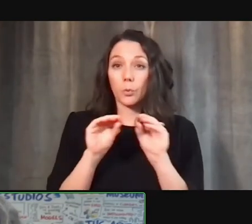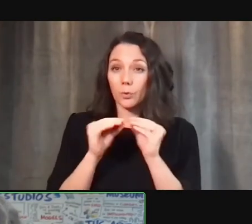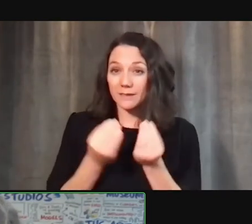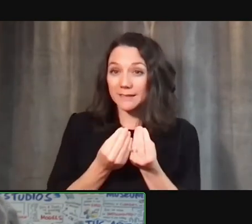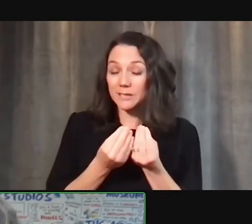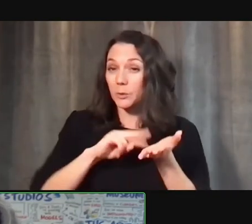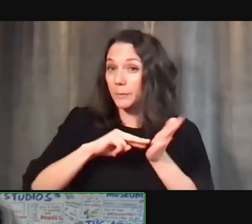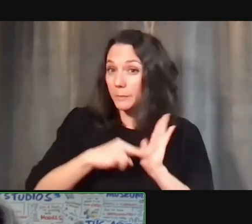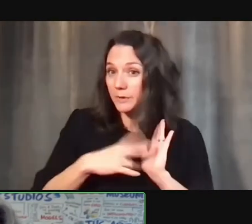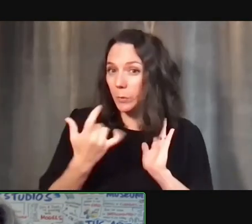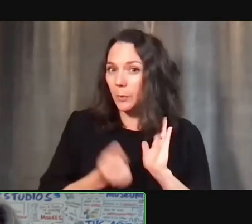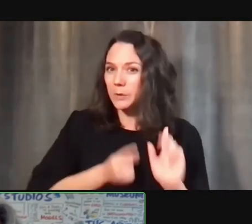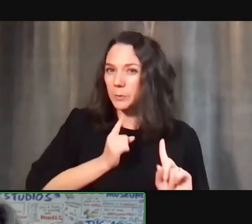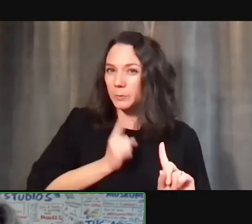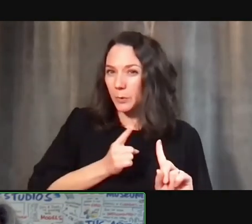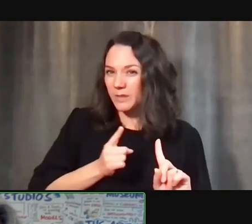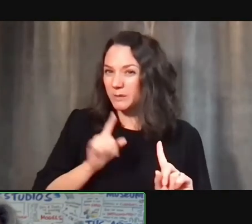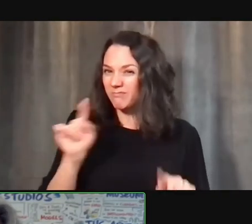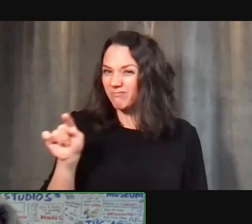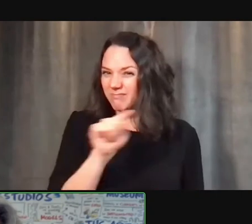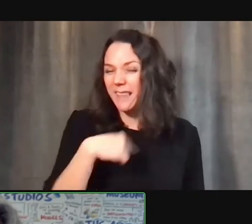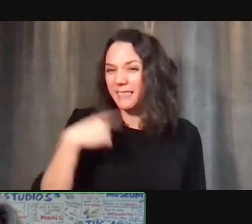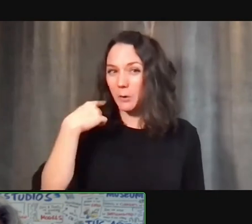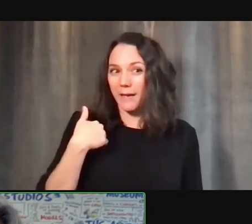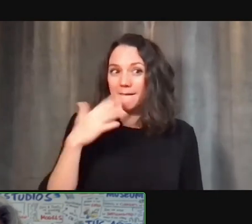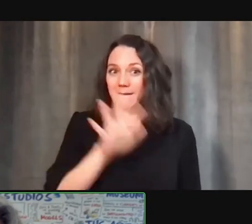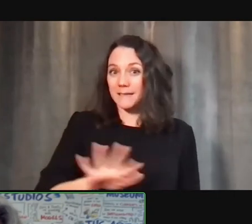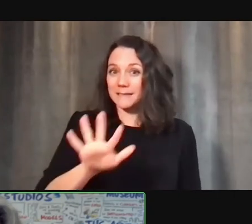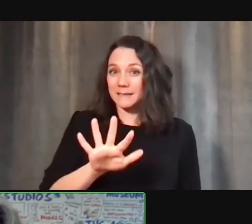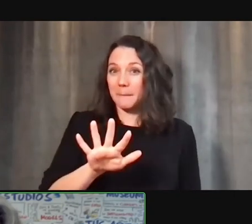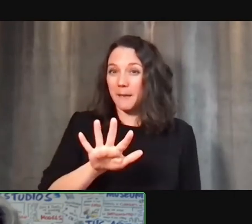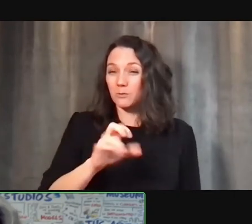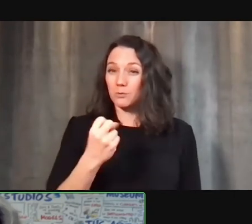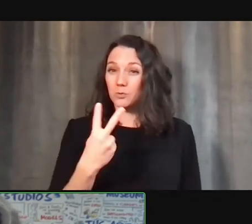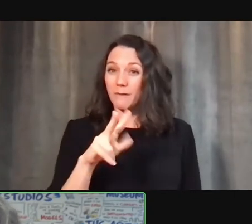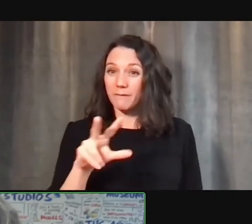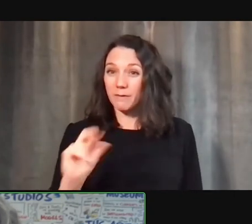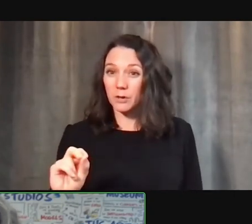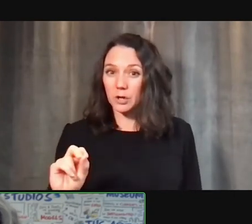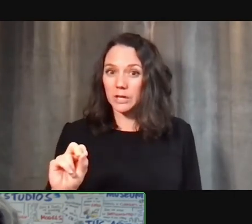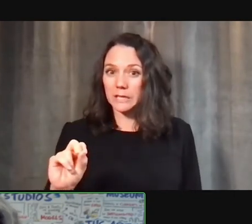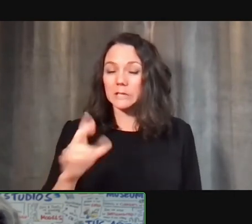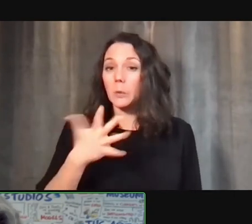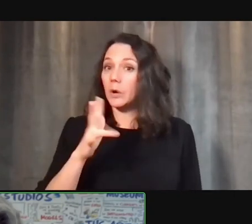want to point out to folks that I think we have until about 1230. So we are going to jump right